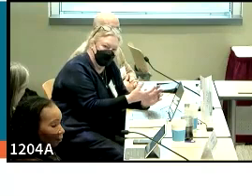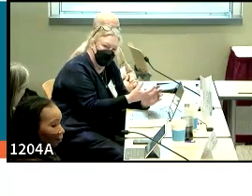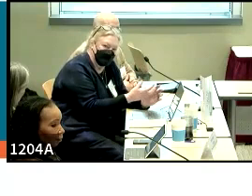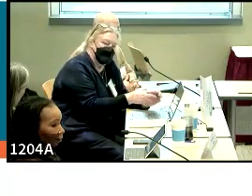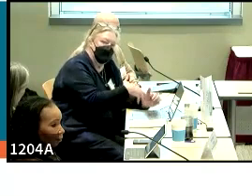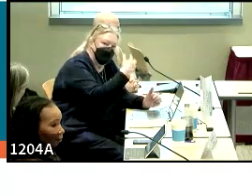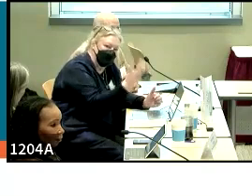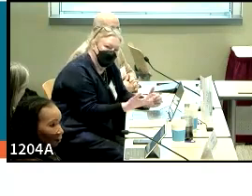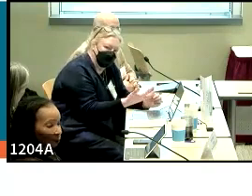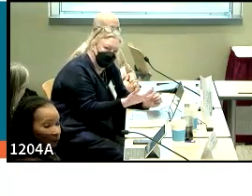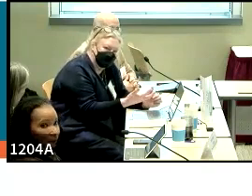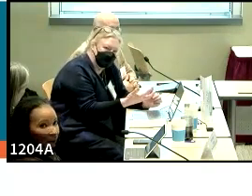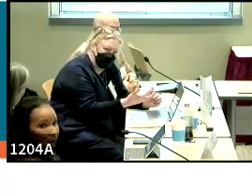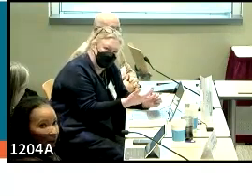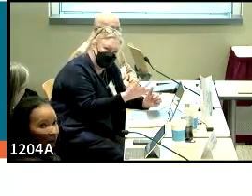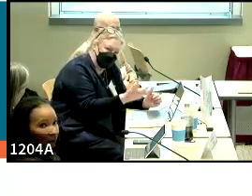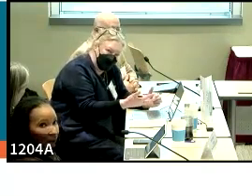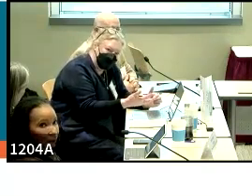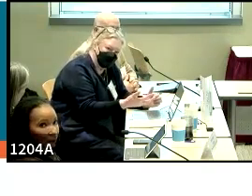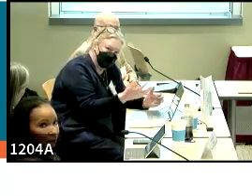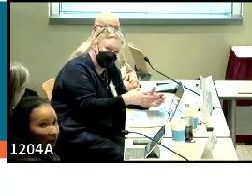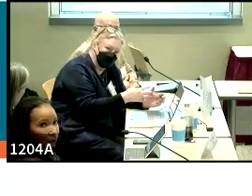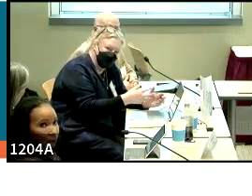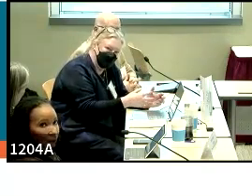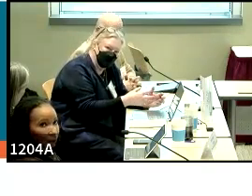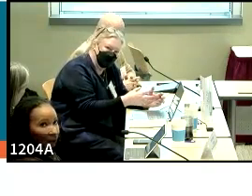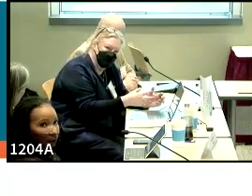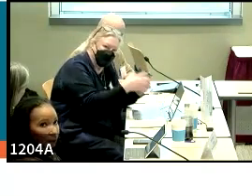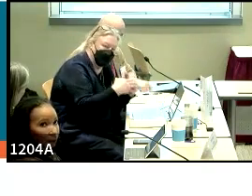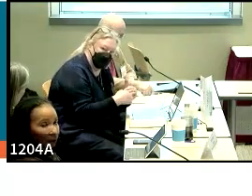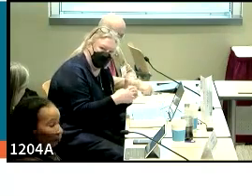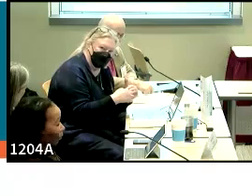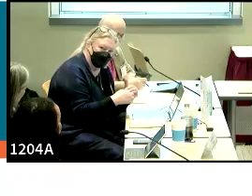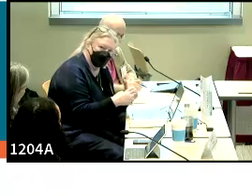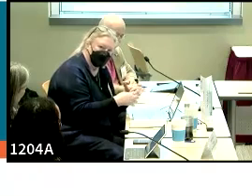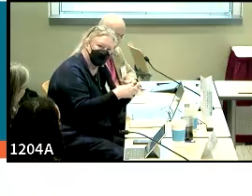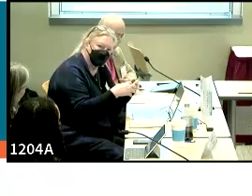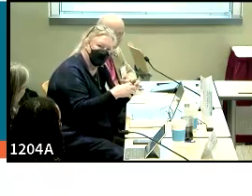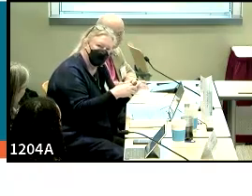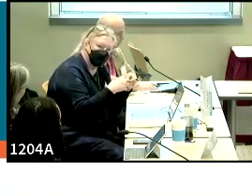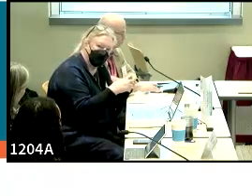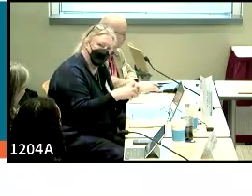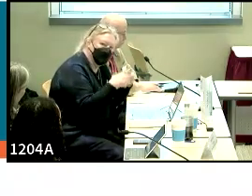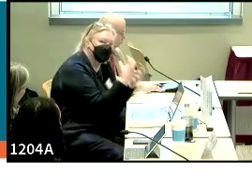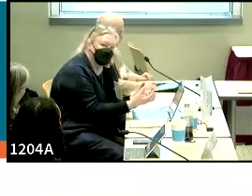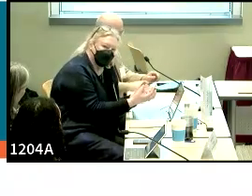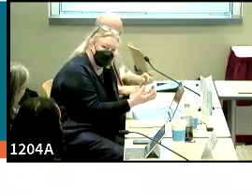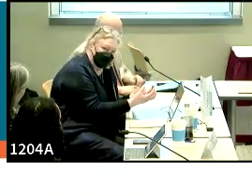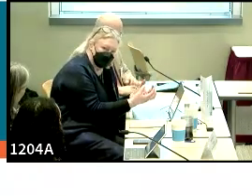And then, accrediting based on that rather than who I am now. It's more like, who should I be?